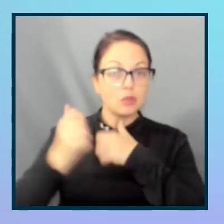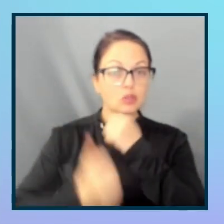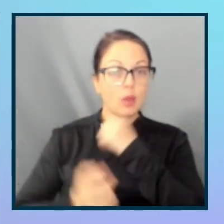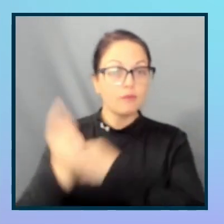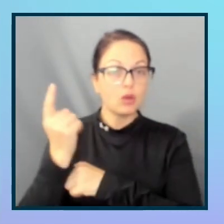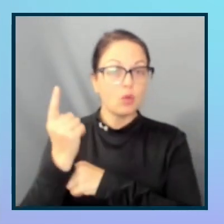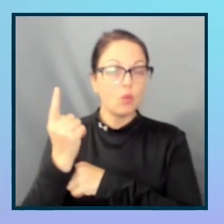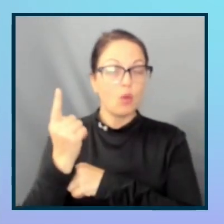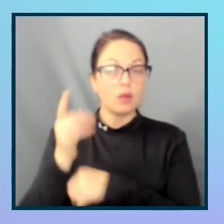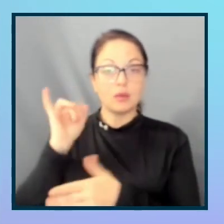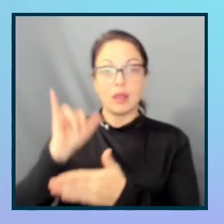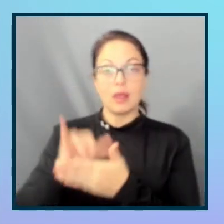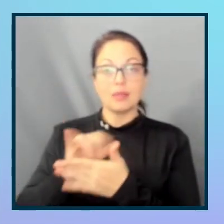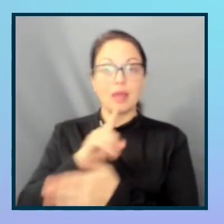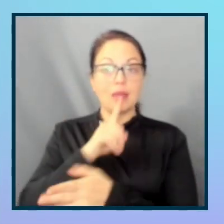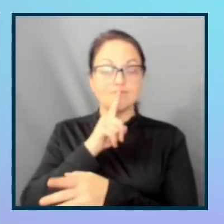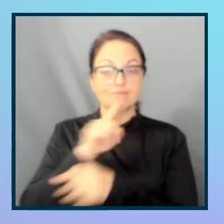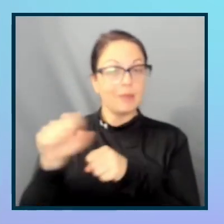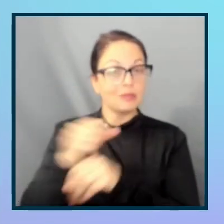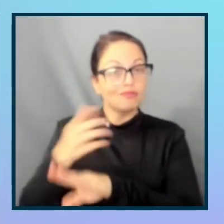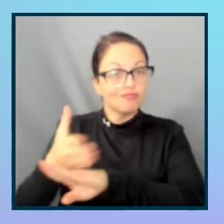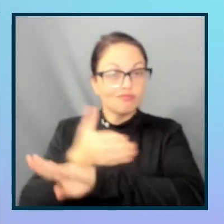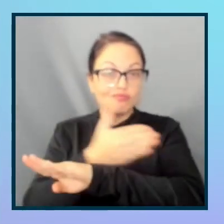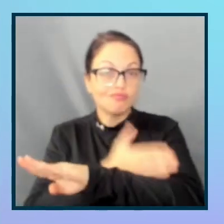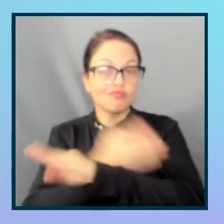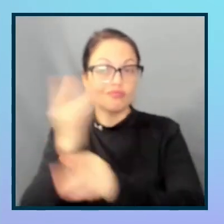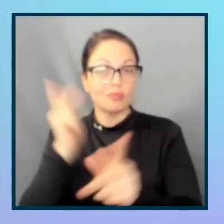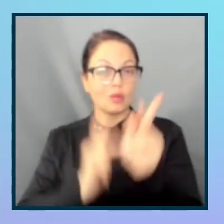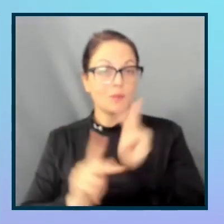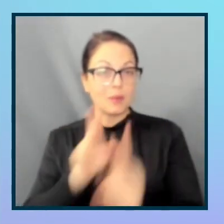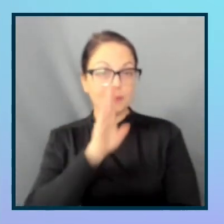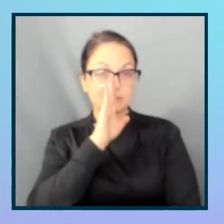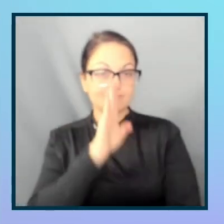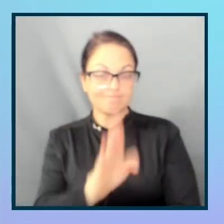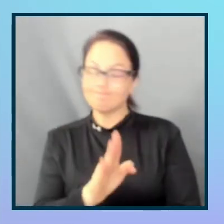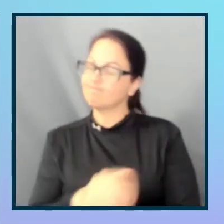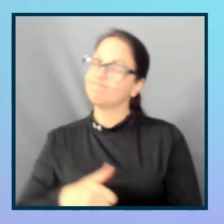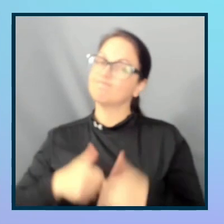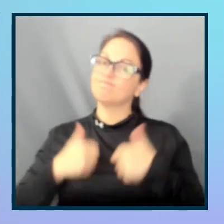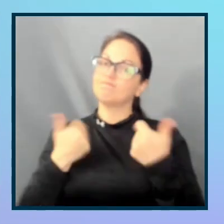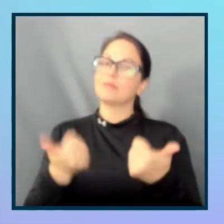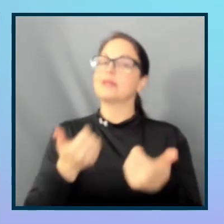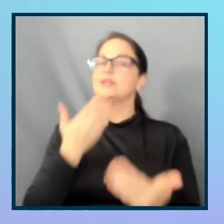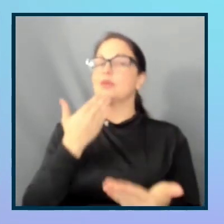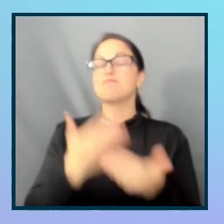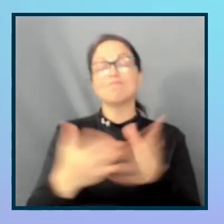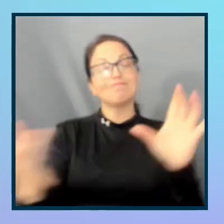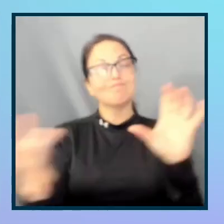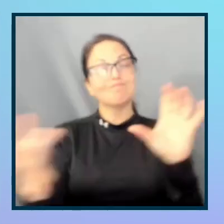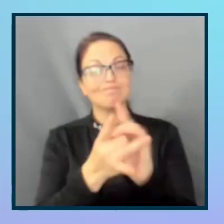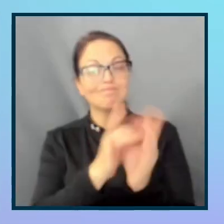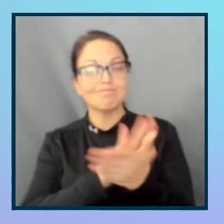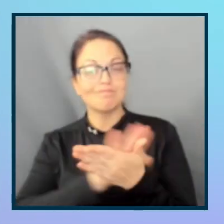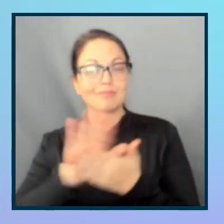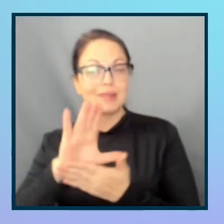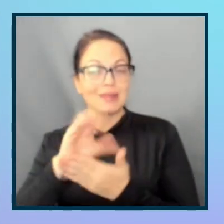it actually improves people's lives directly. So in my opinion, it ties in really nicely to the things that the company is already doing.